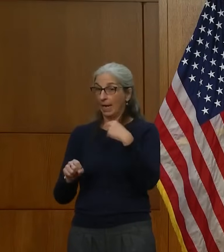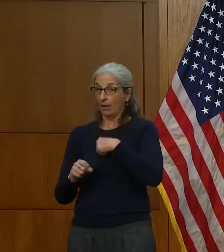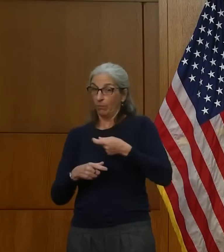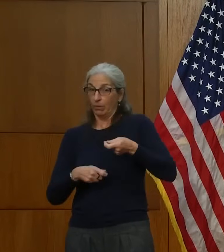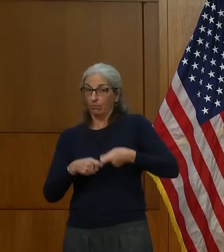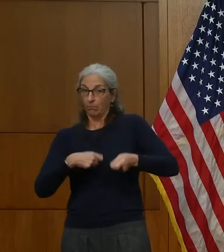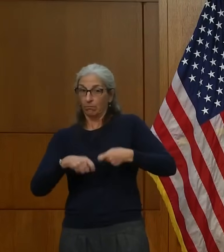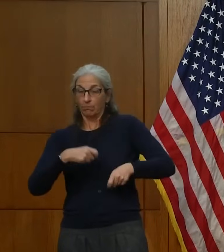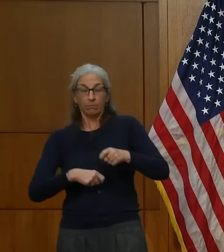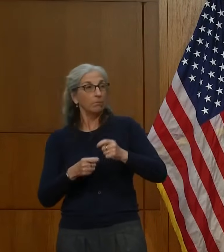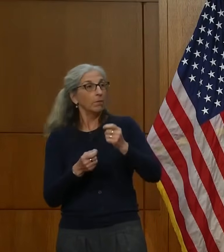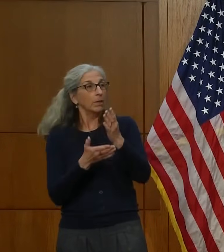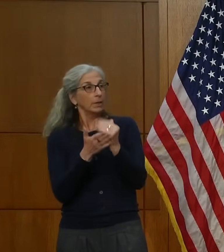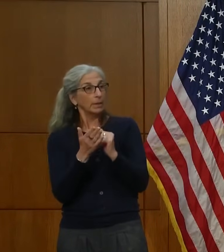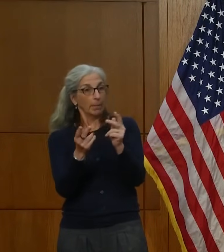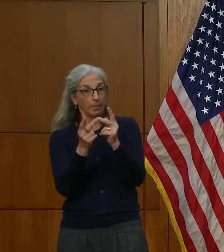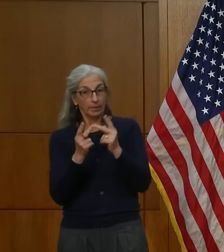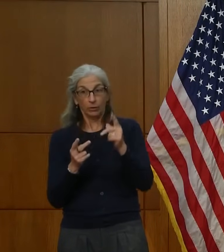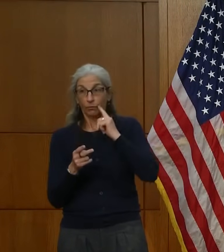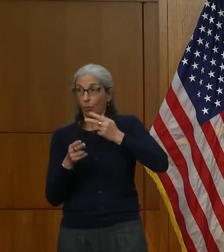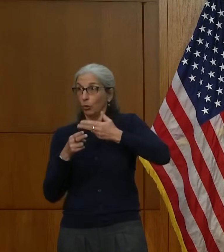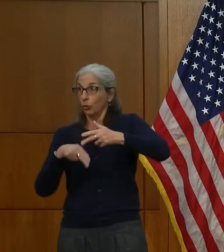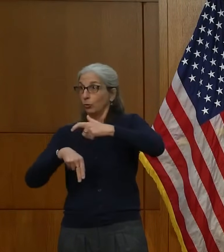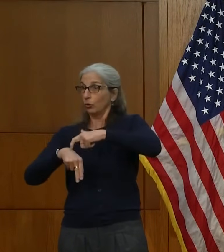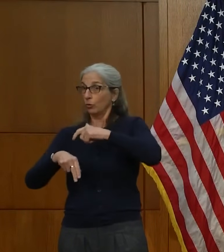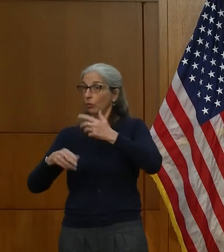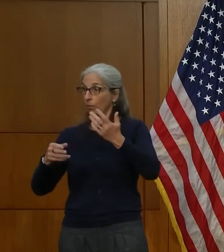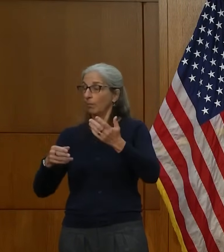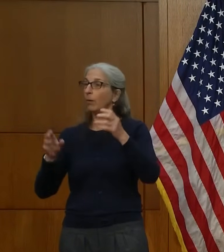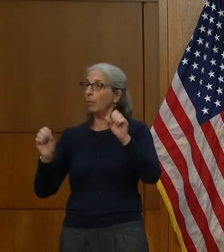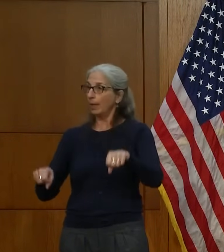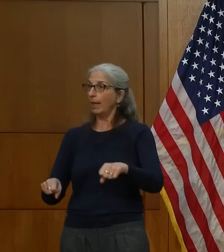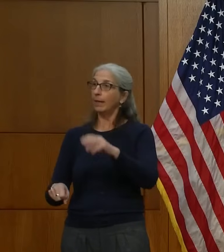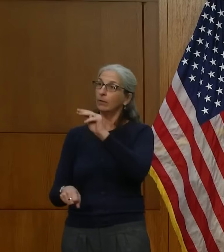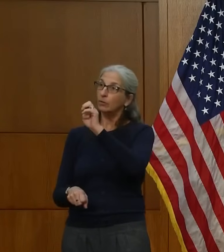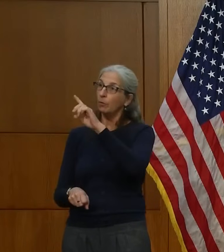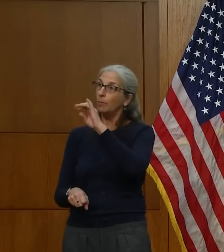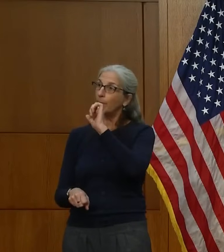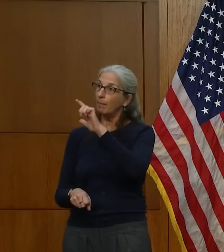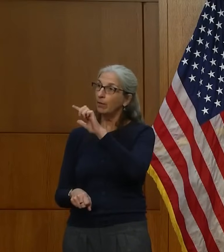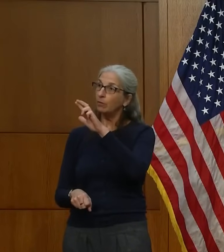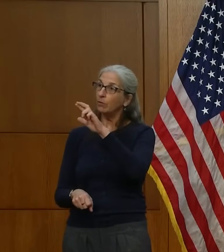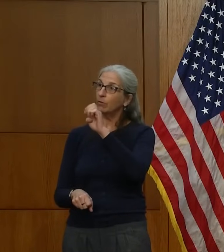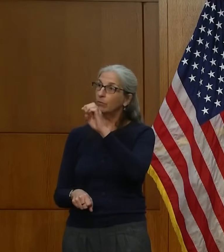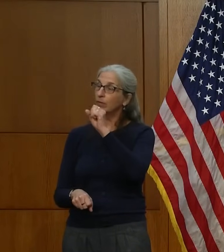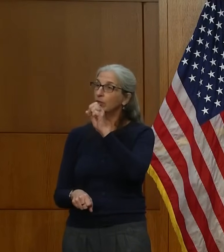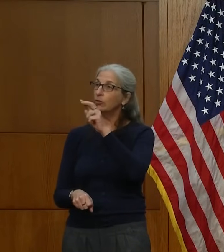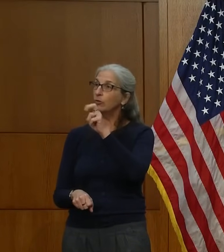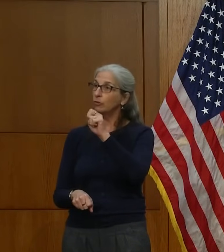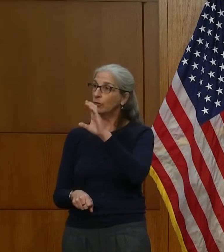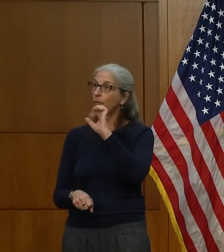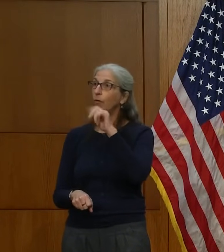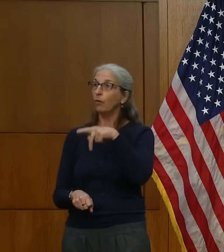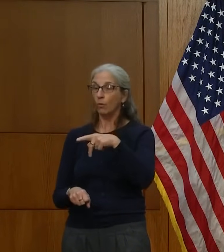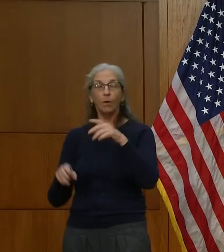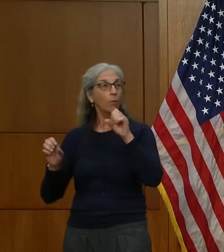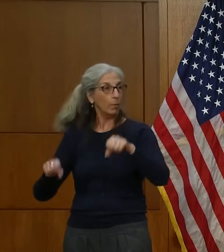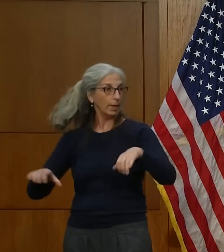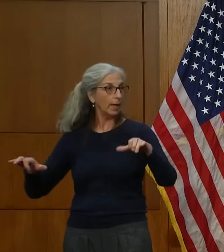ABLE TO BE AVAILABLE, BUT CAN WE PERHAPS. ON THE MARGIN BACK FILL CERTAIN POSITIONS FOR A